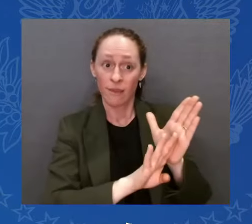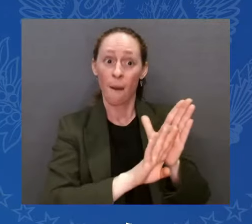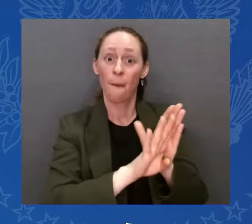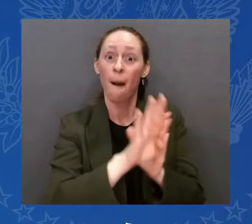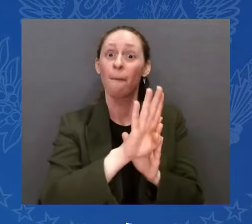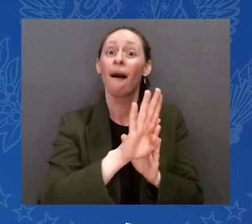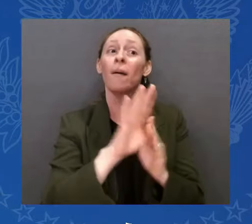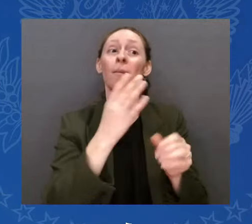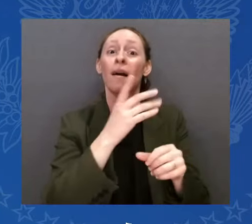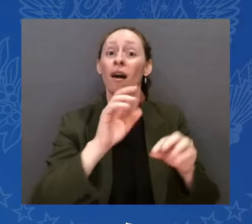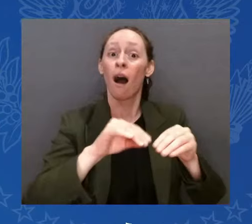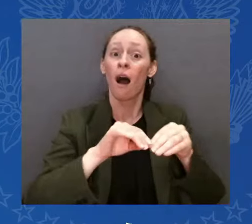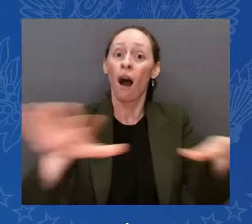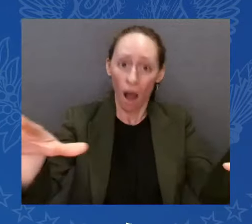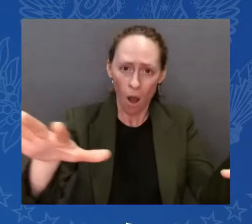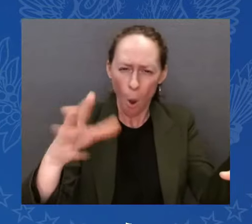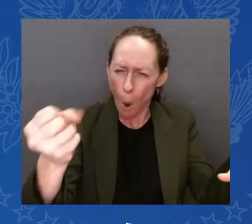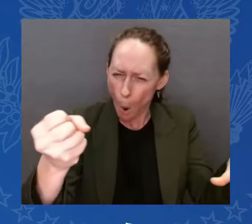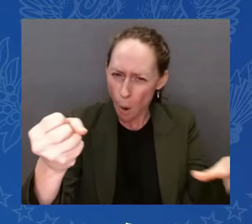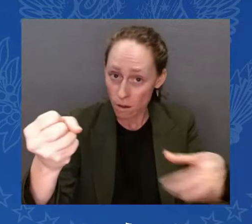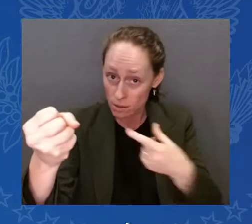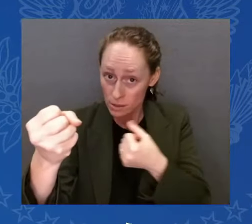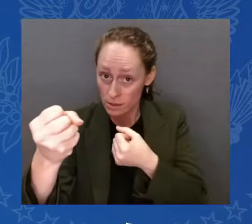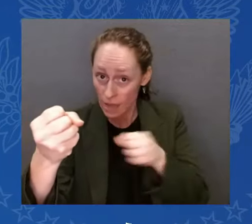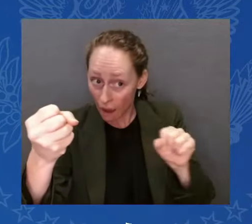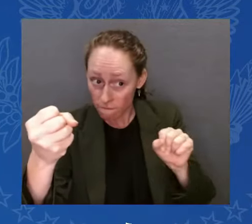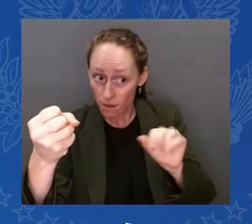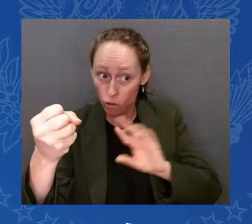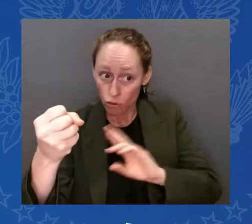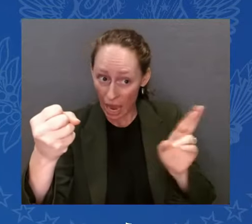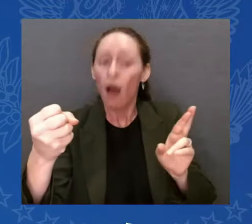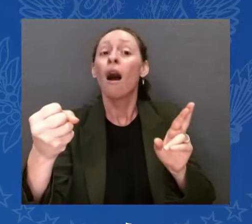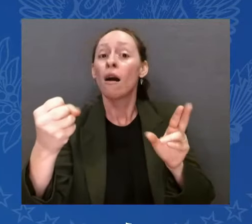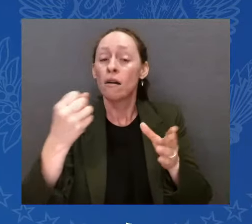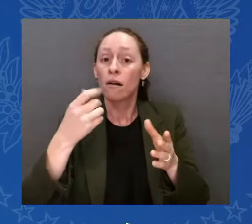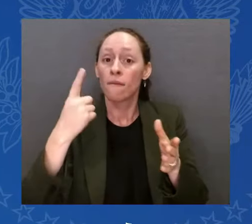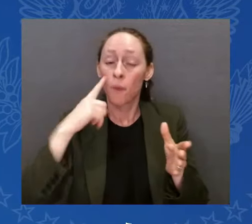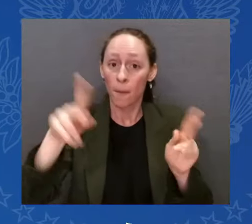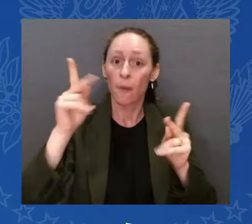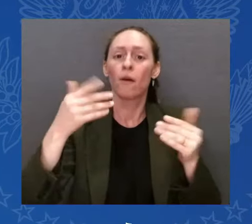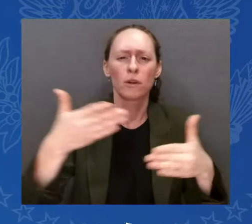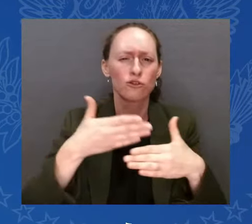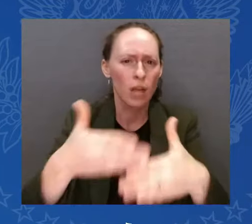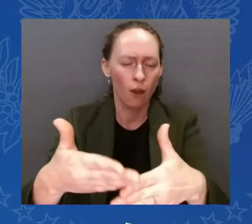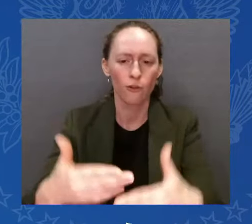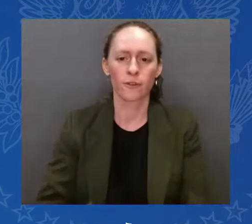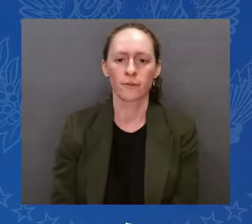The same here today: I want to hear directly from the experts. And these are the world -- some of the world's leading experts on this issue